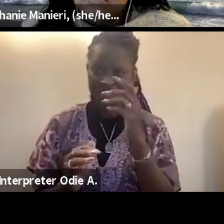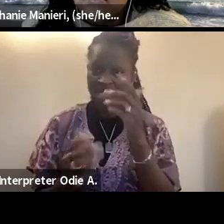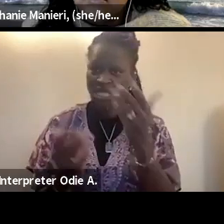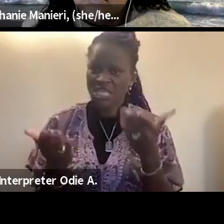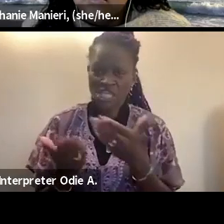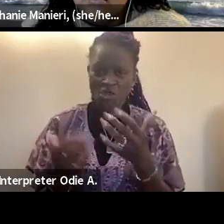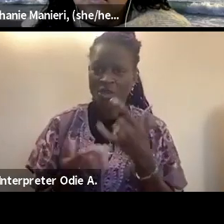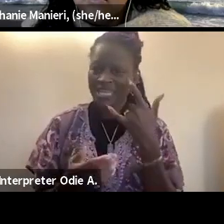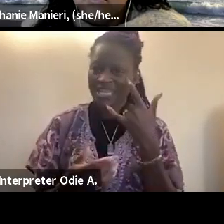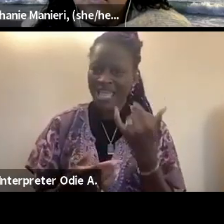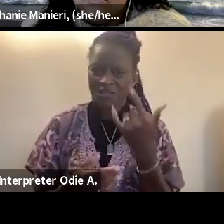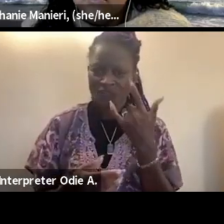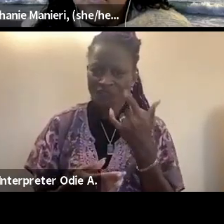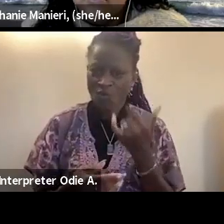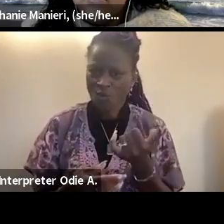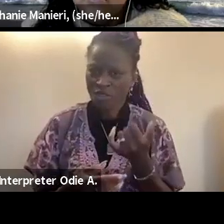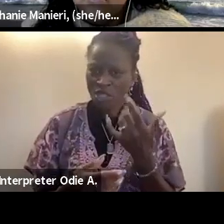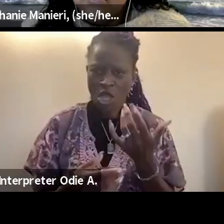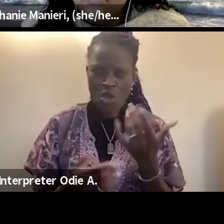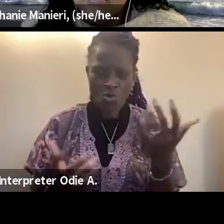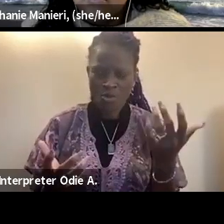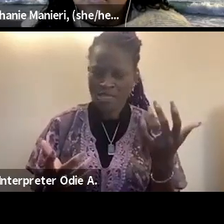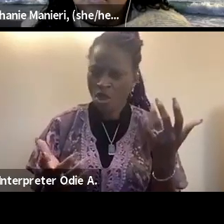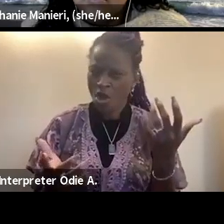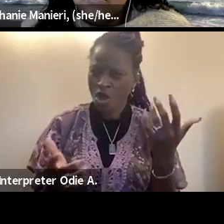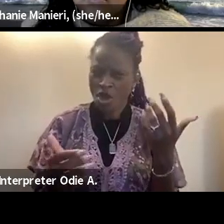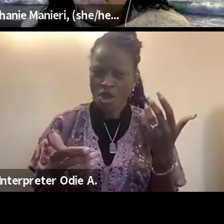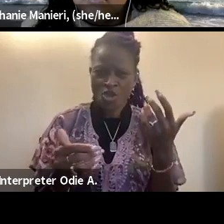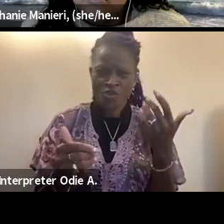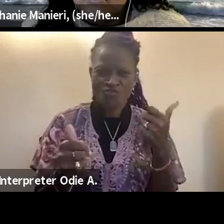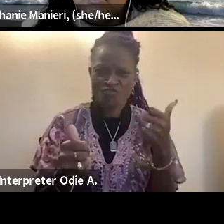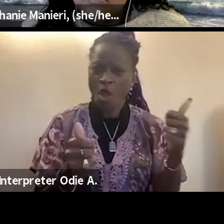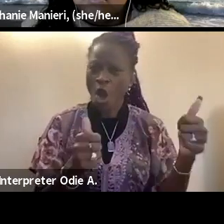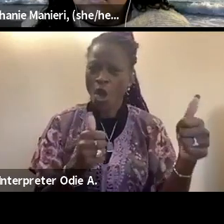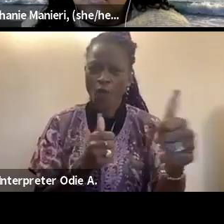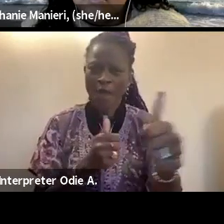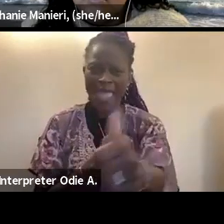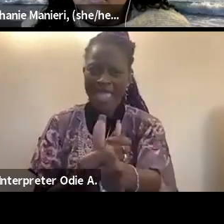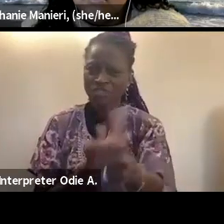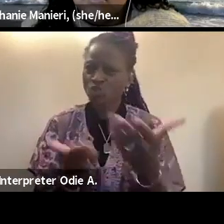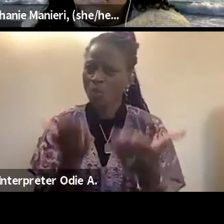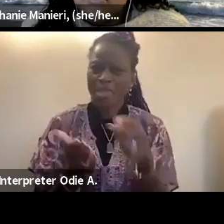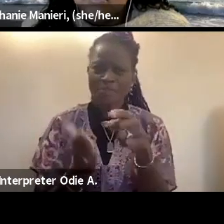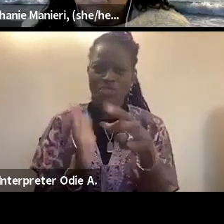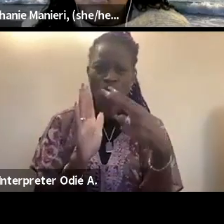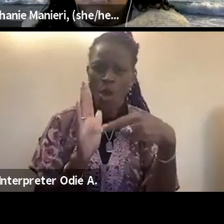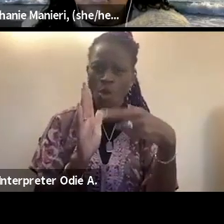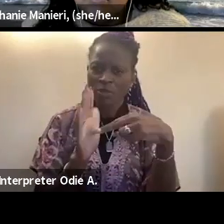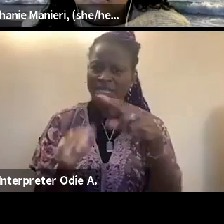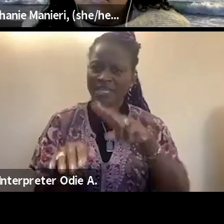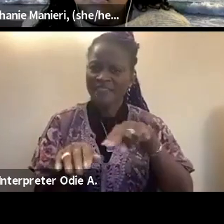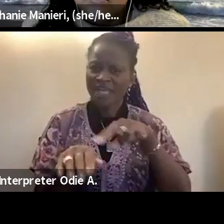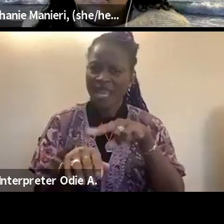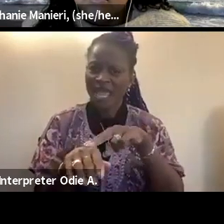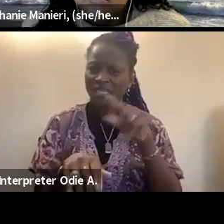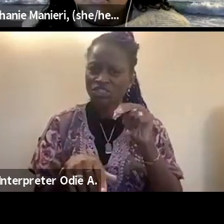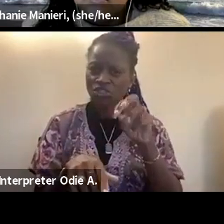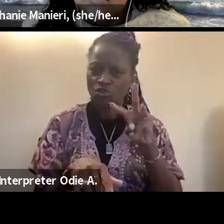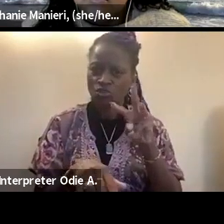Actually, we're far ahead, too. And I'm sure, Martin, you're reading The National News as well, where this has become an issue. So